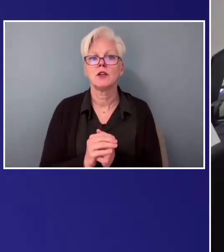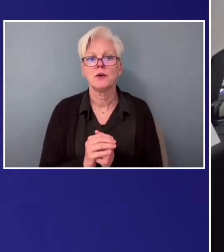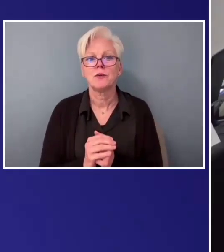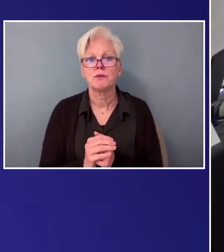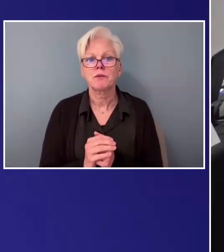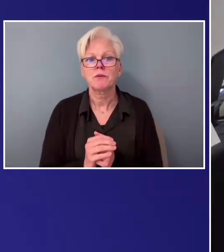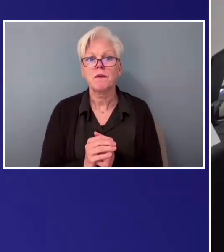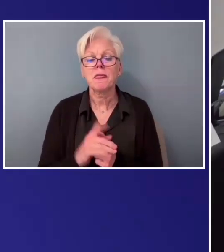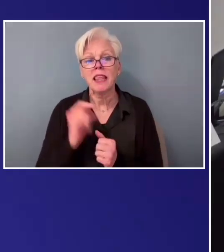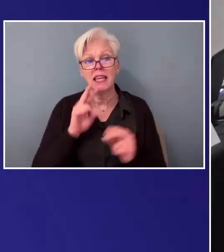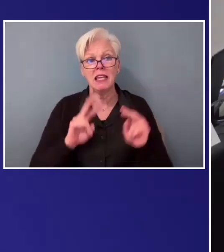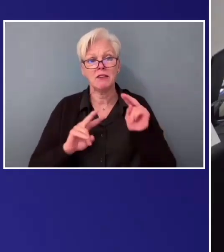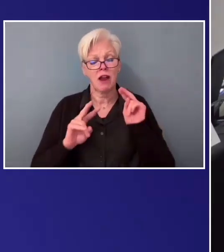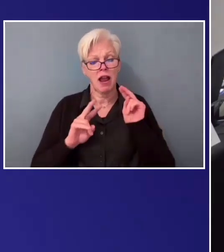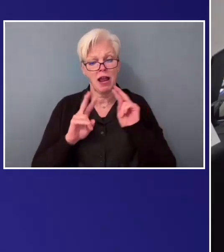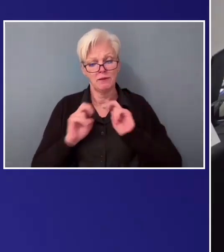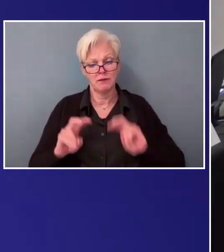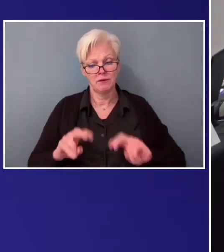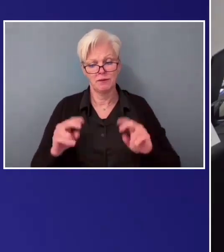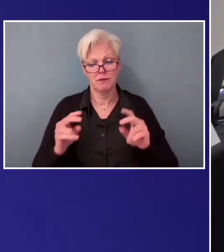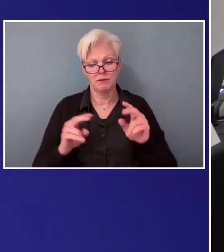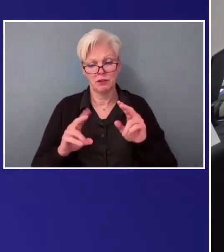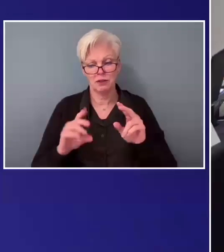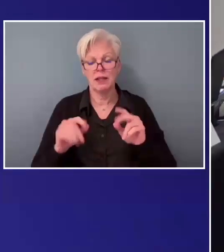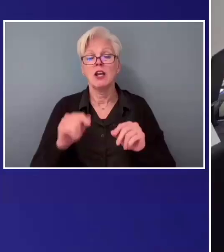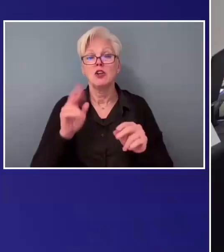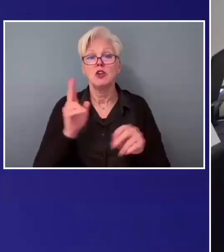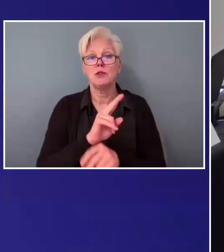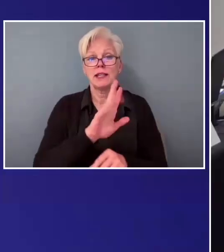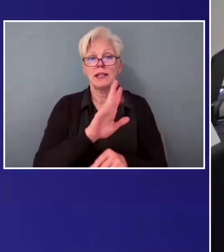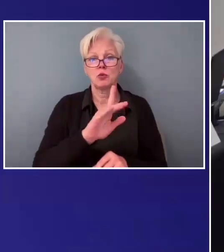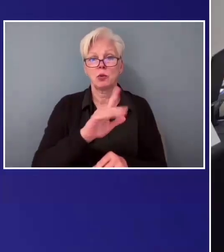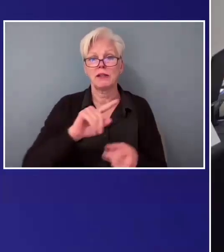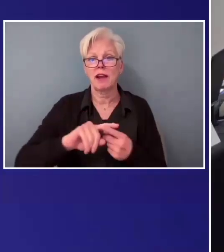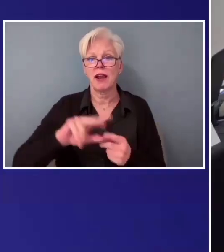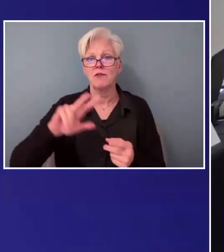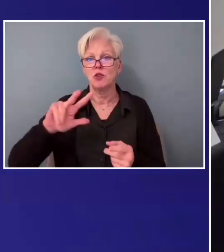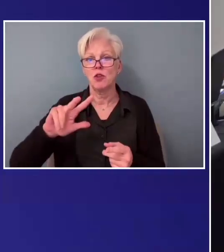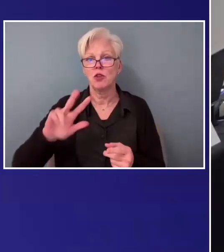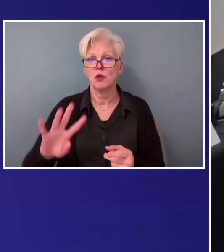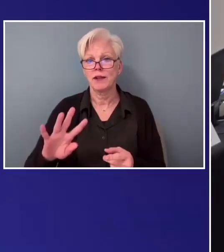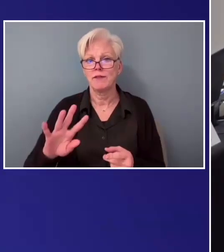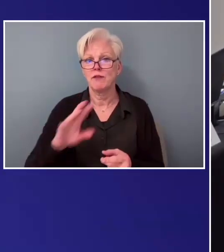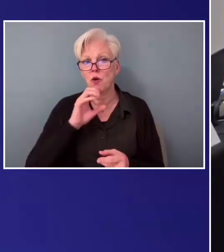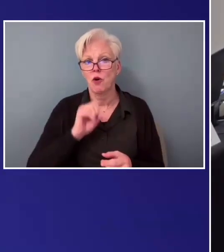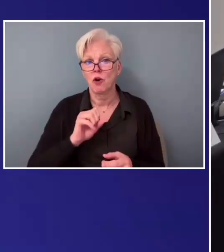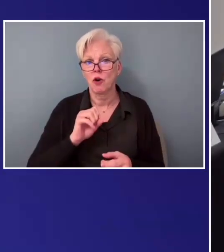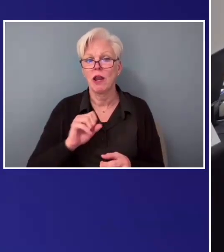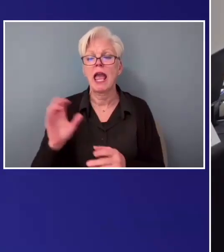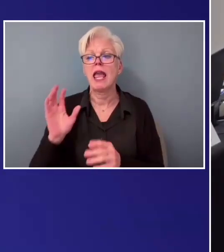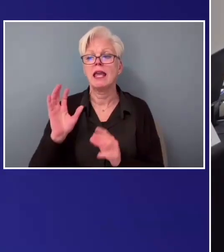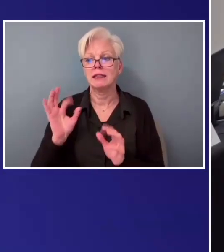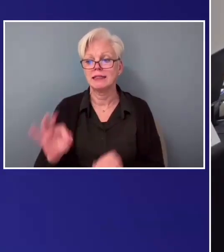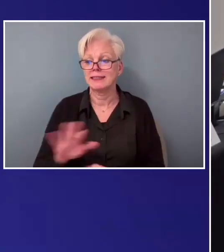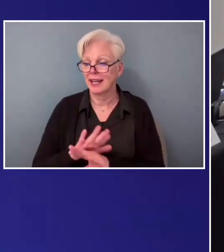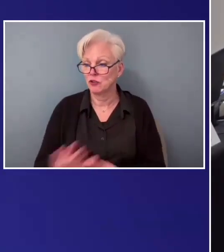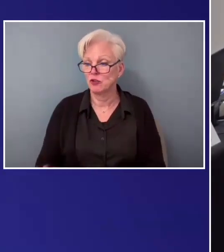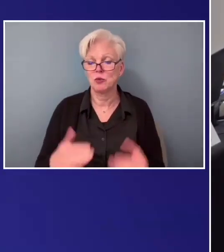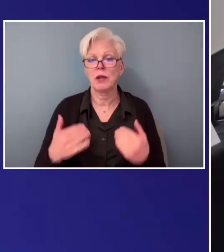correctly, is that choosing to use 25 to 34 and choosing to not have some similarly